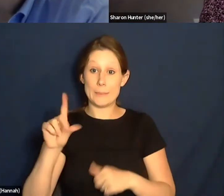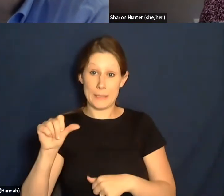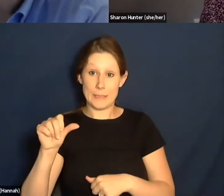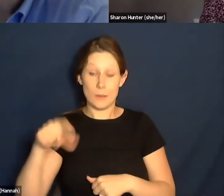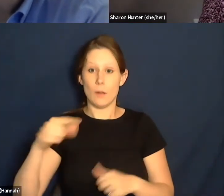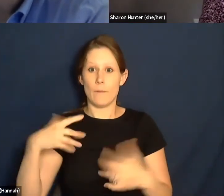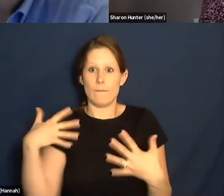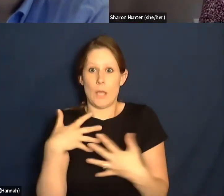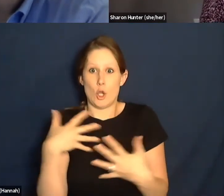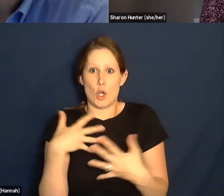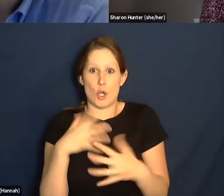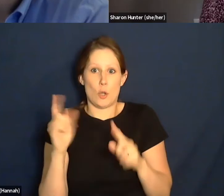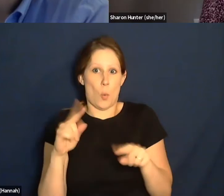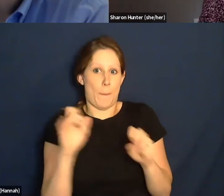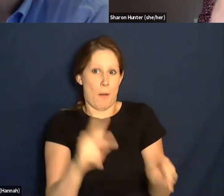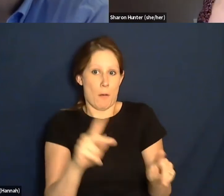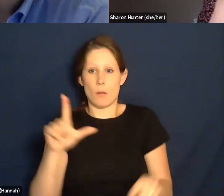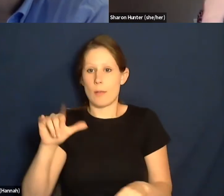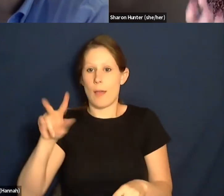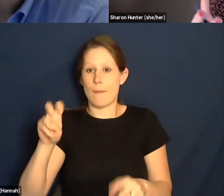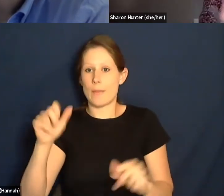return to live theater or museum,